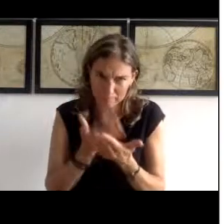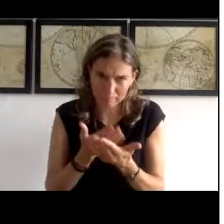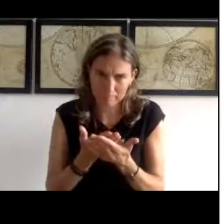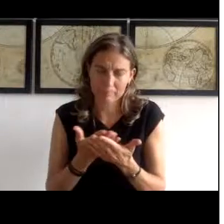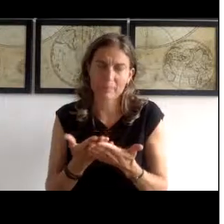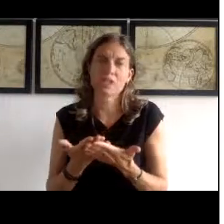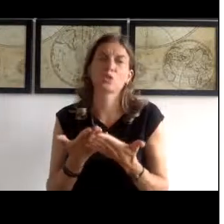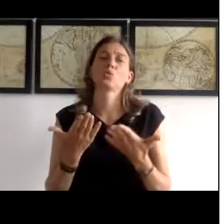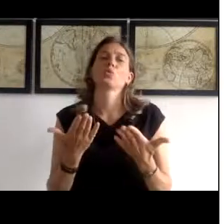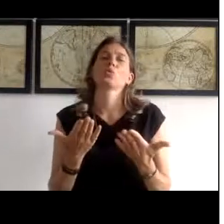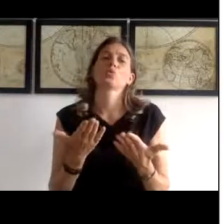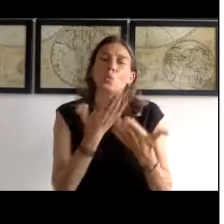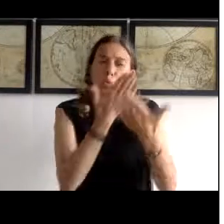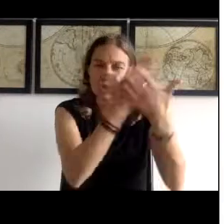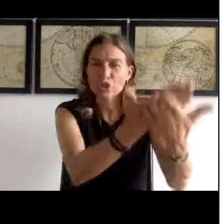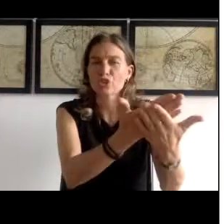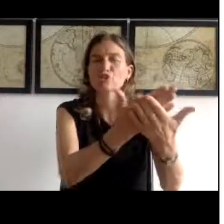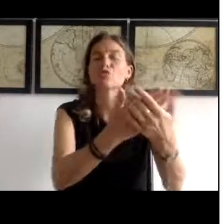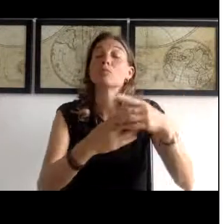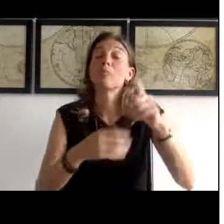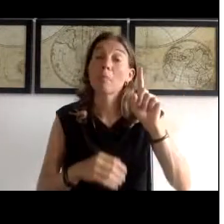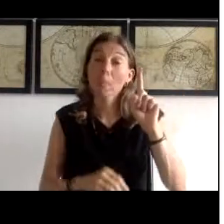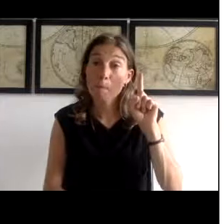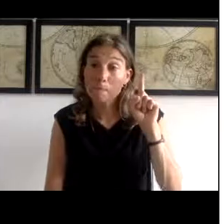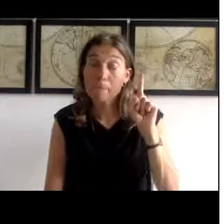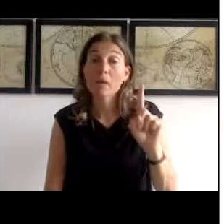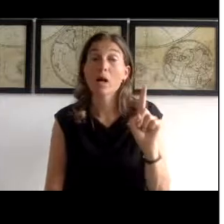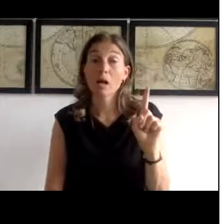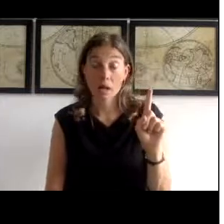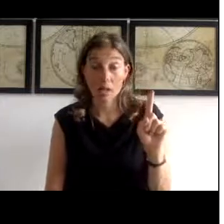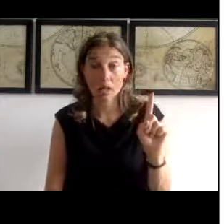with my experience and be an example to both students and institutions.